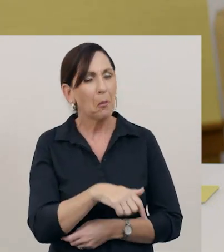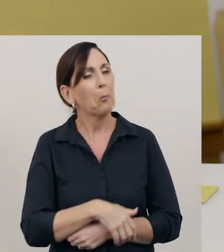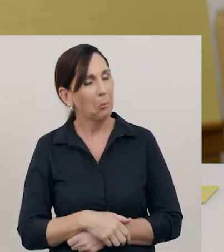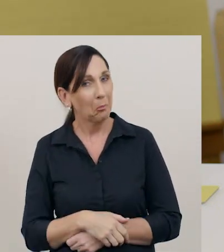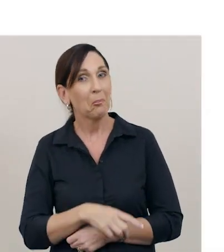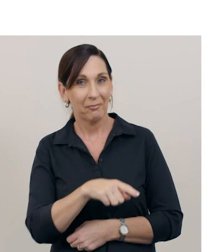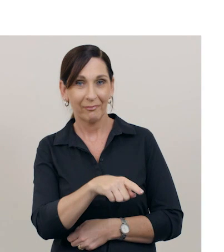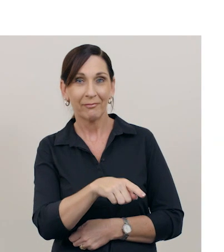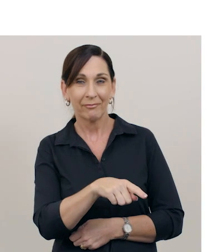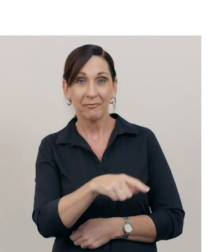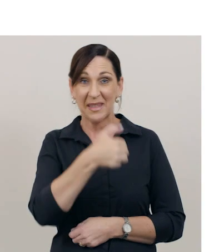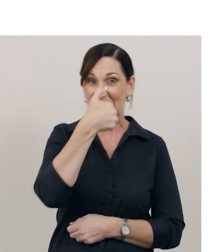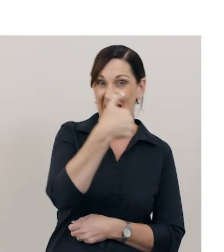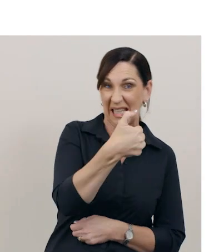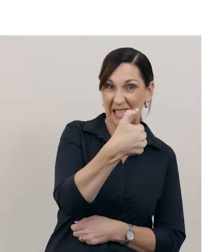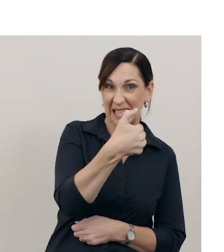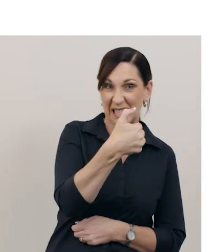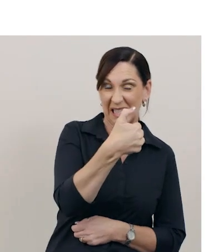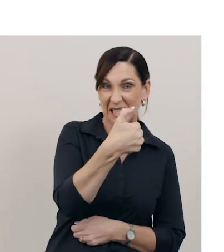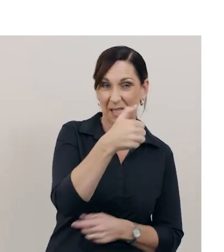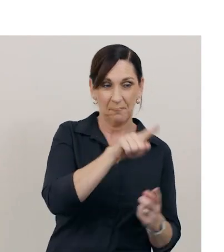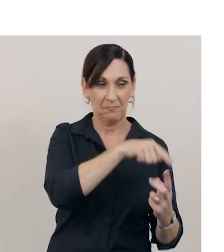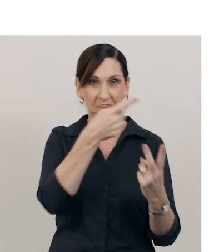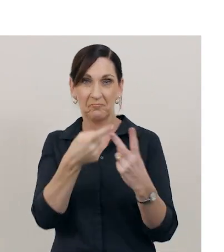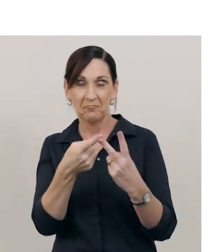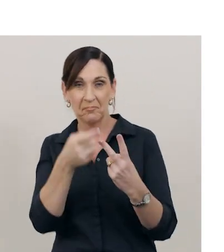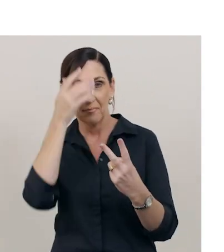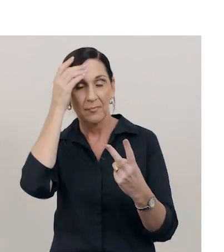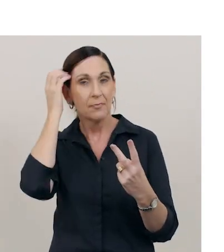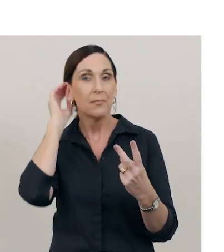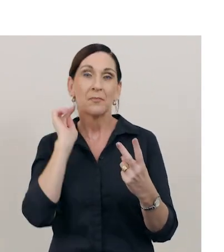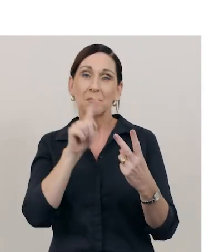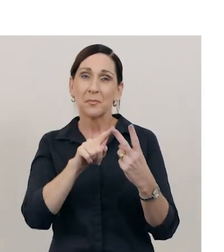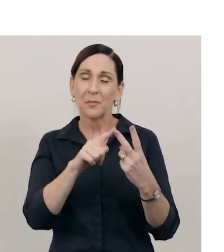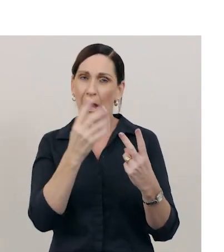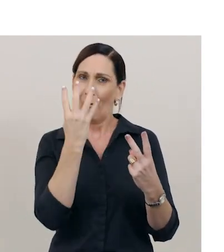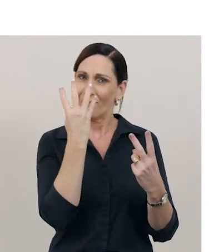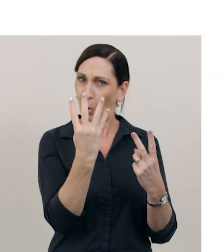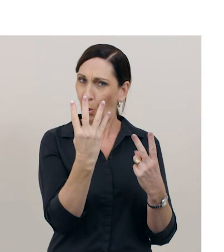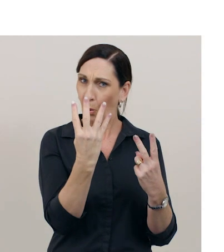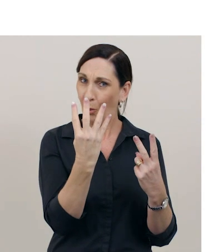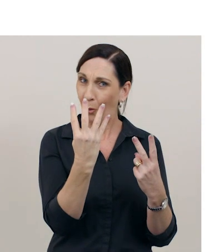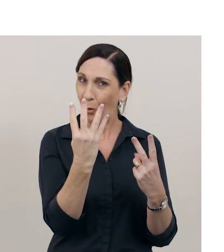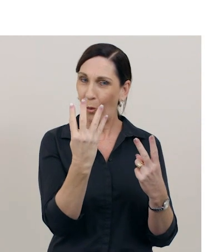There's a 6, and a 4,